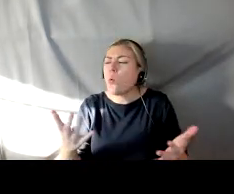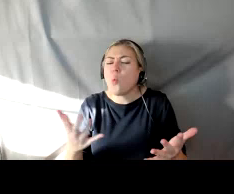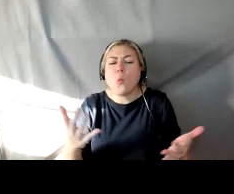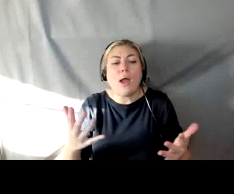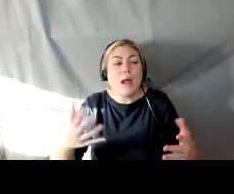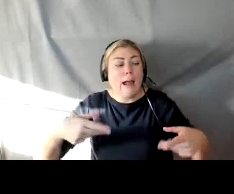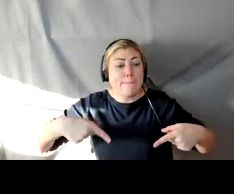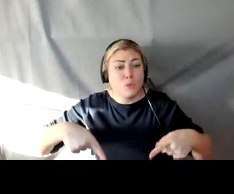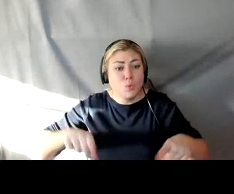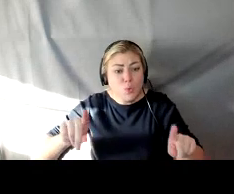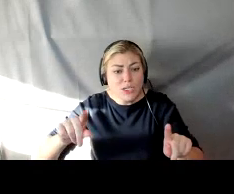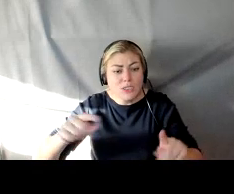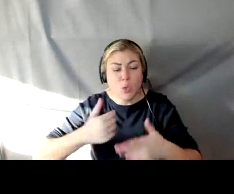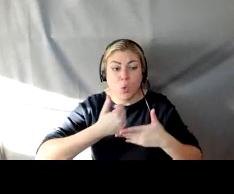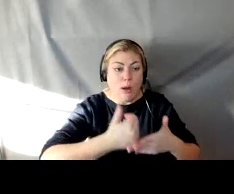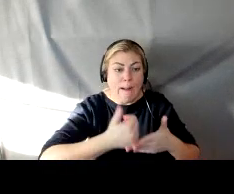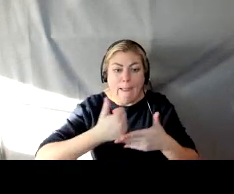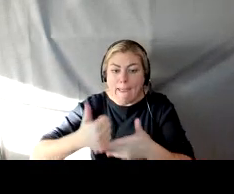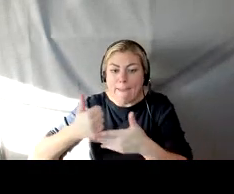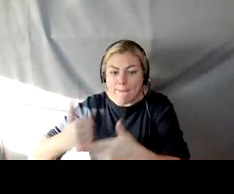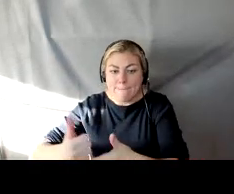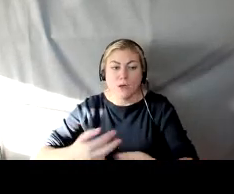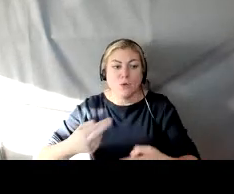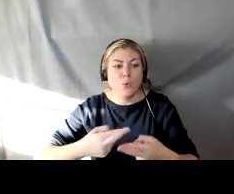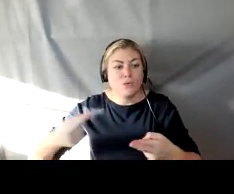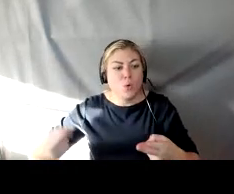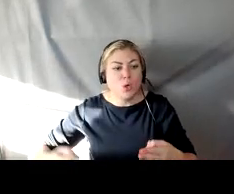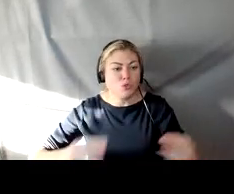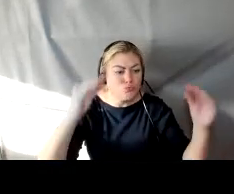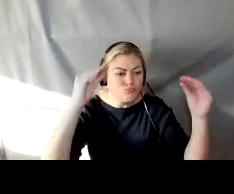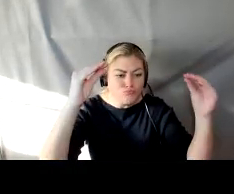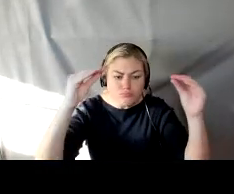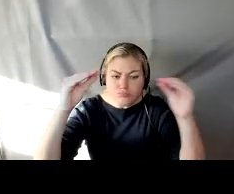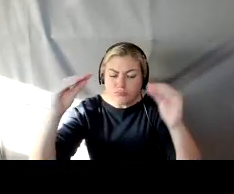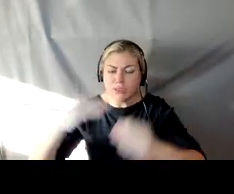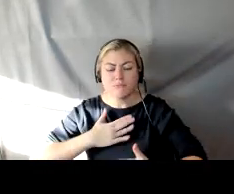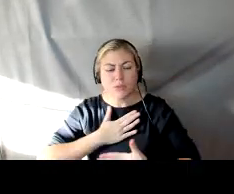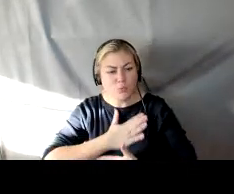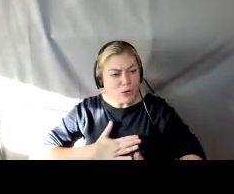We understand that a lot of that is being promoted now, but are there gaps?